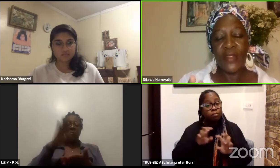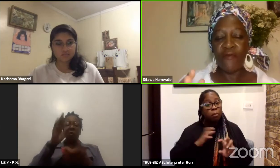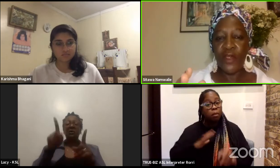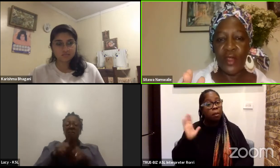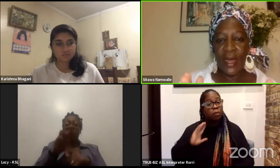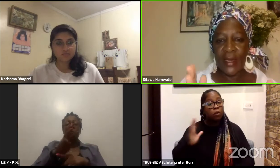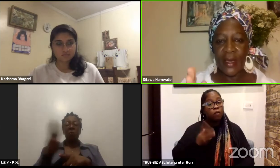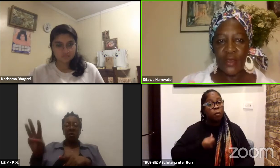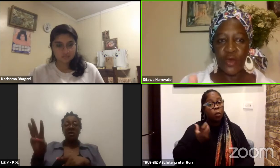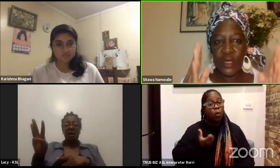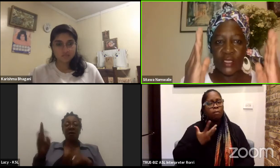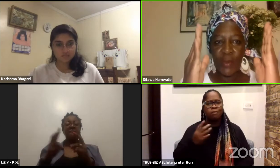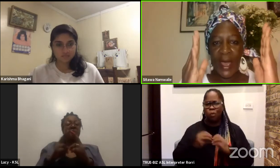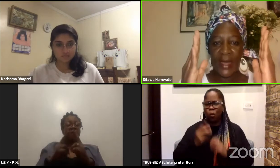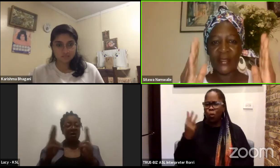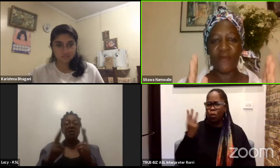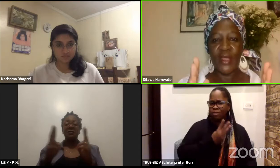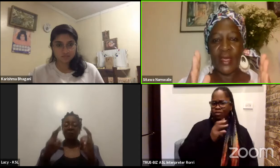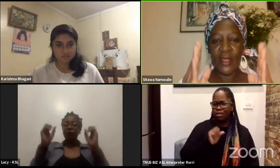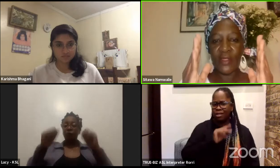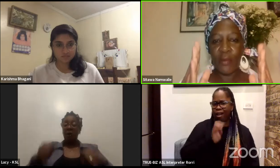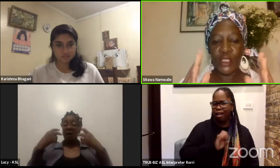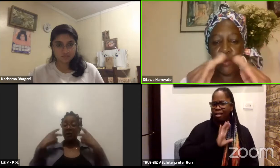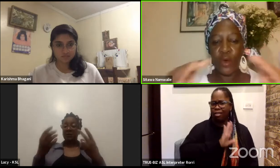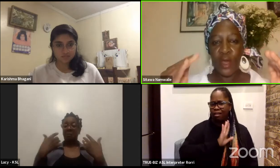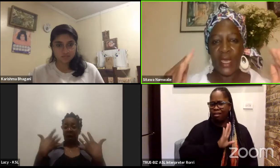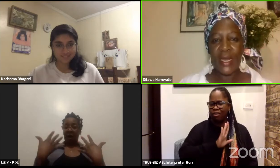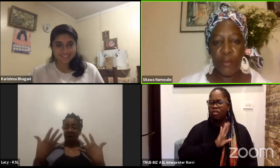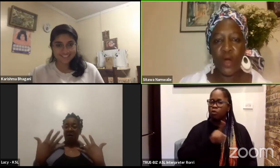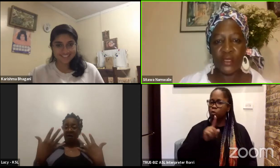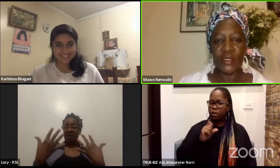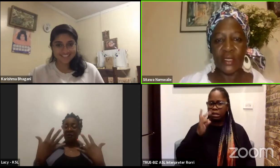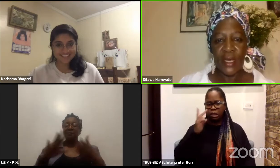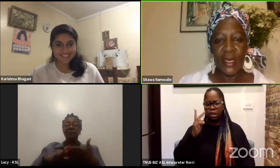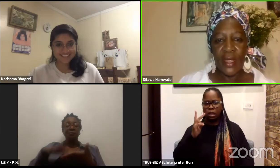and you can see my hands, they're much more in a box,